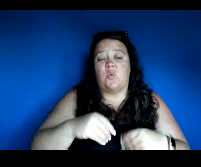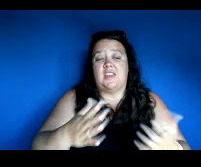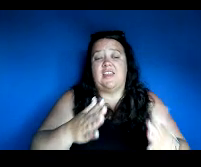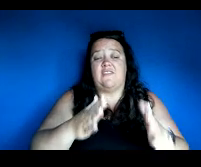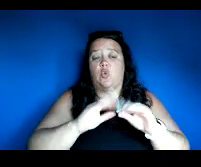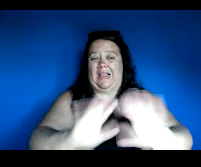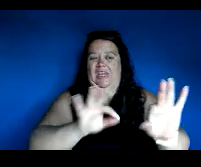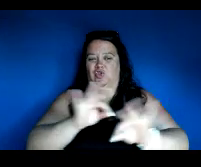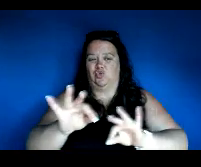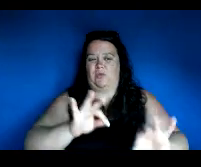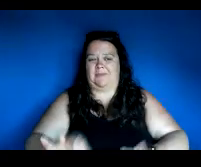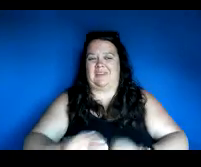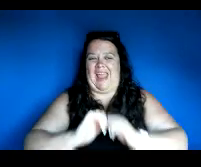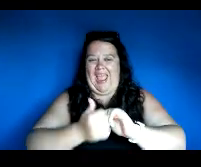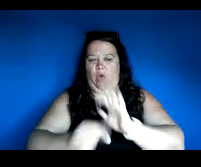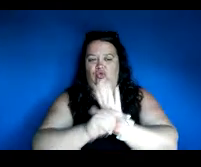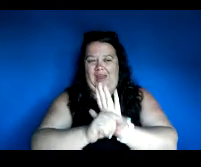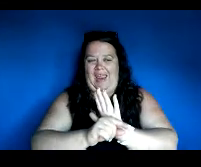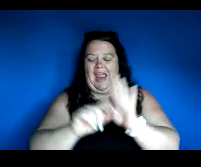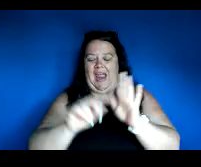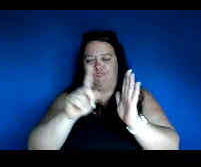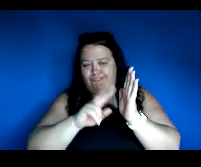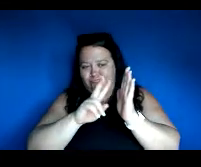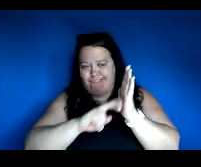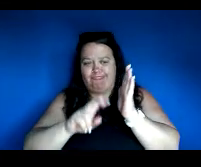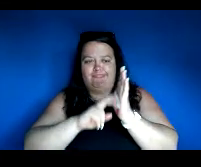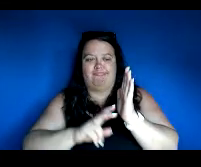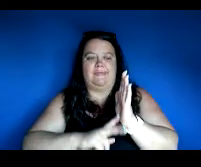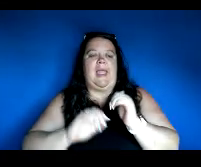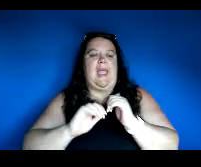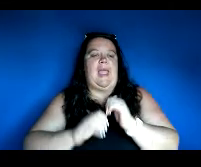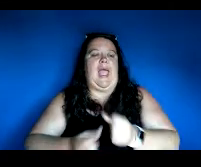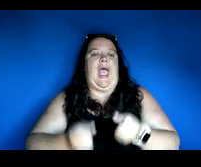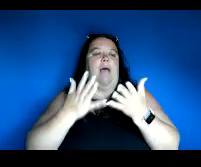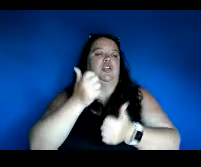of how they're grading, how much each part